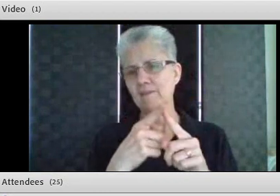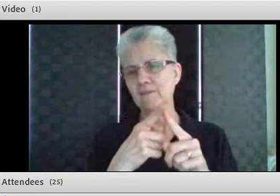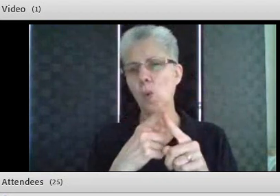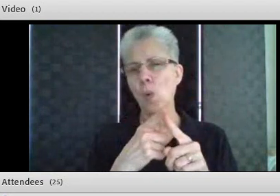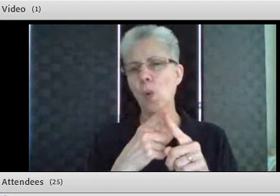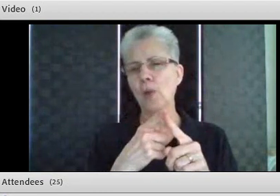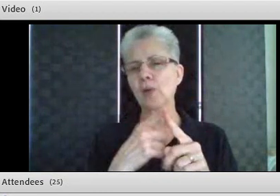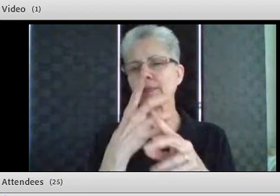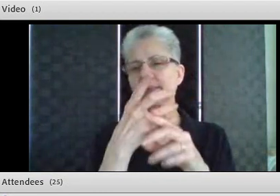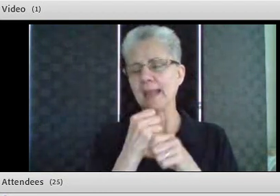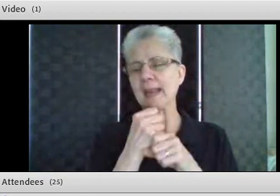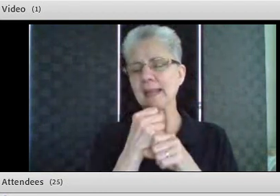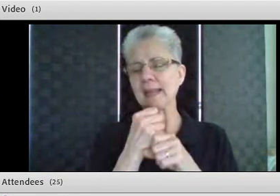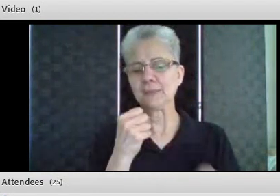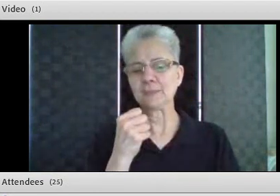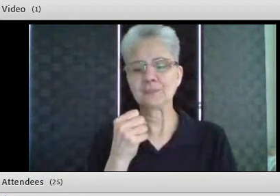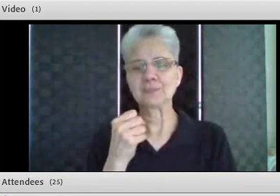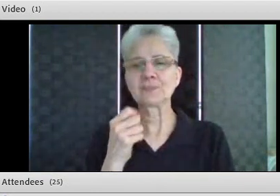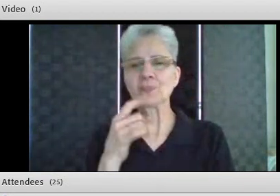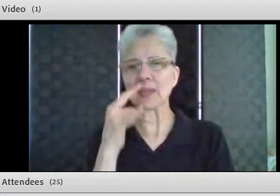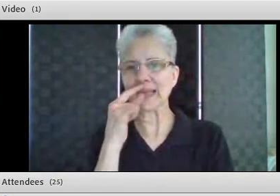but essentially you can turn anything you want into a piano.